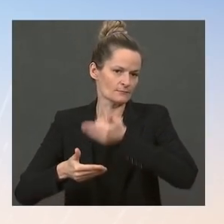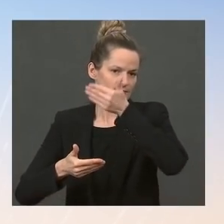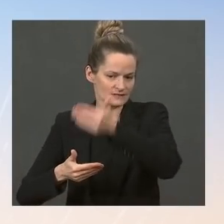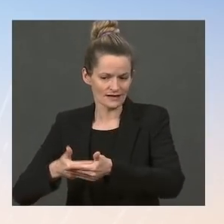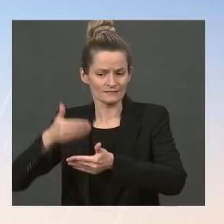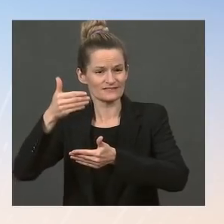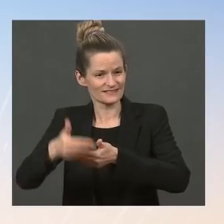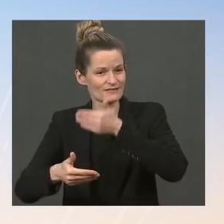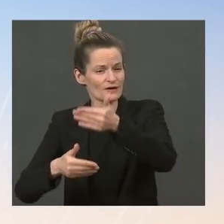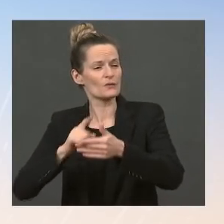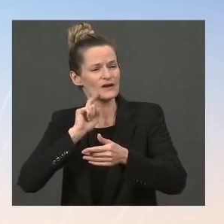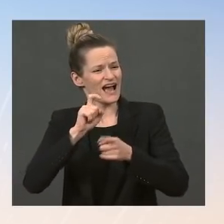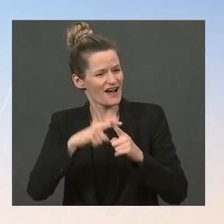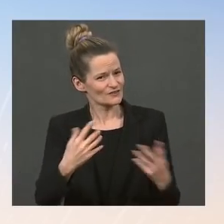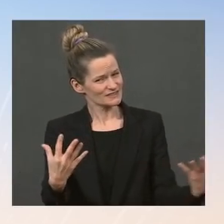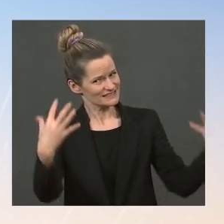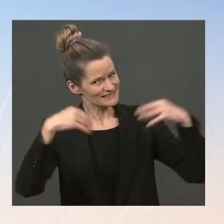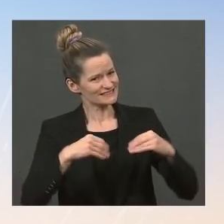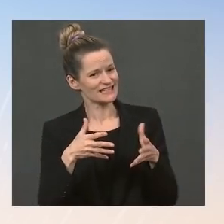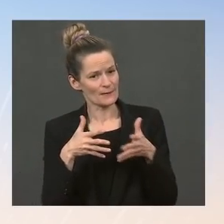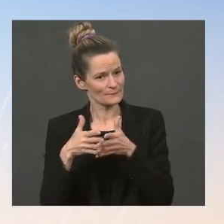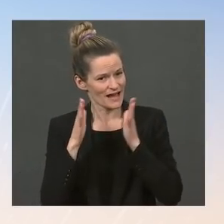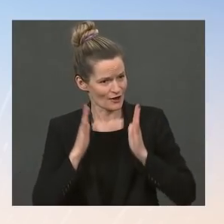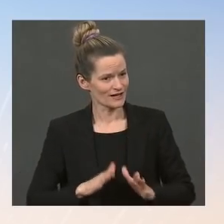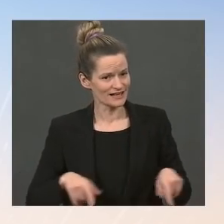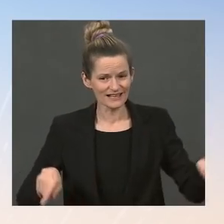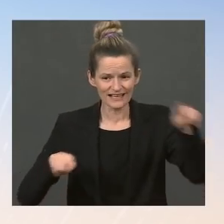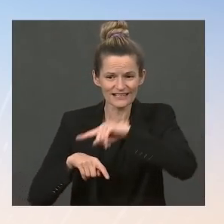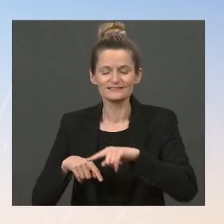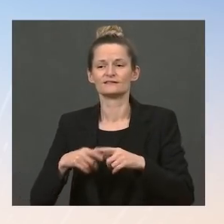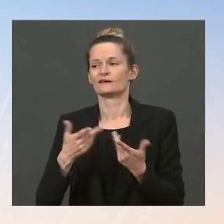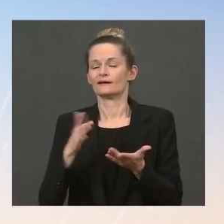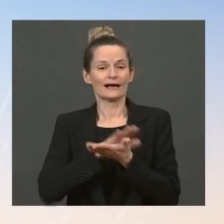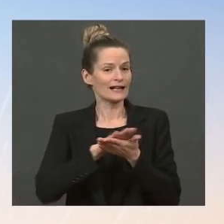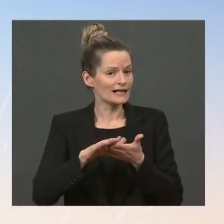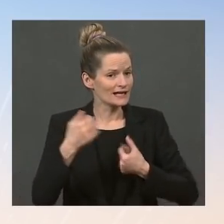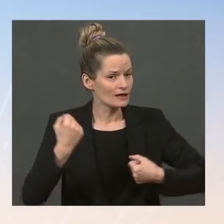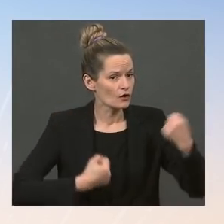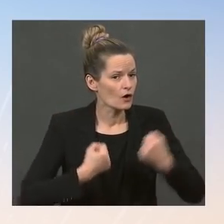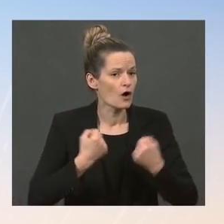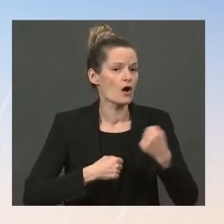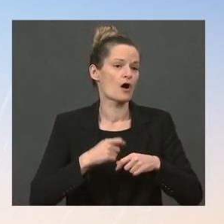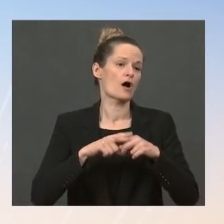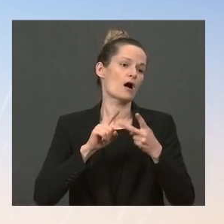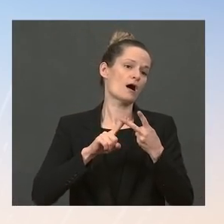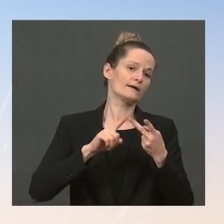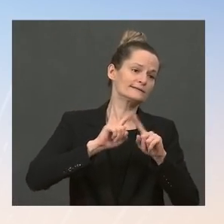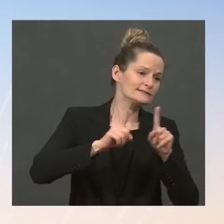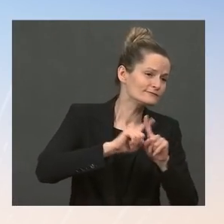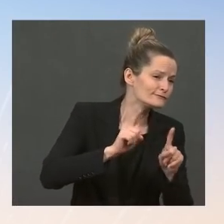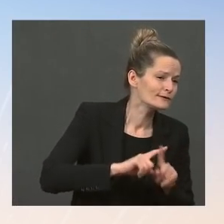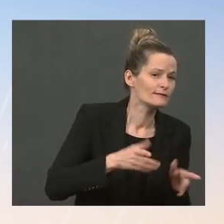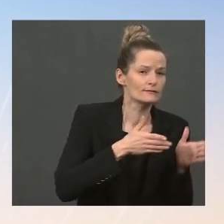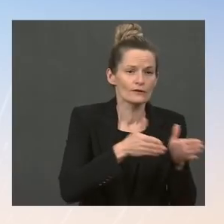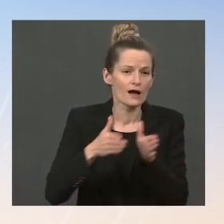That's something he can do on his own. Obviously, there are a number of components that are included in his Build Back Better agenda,